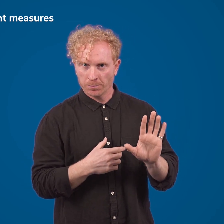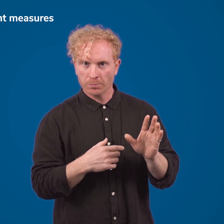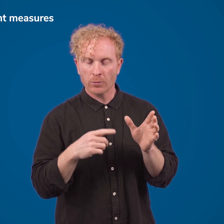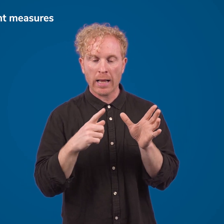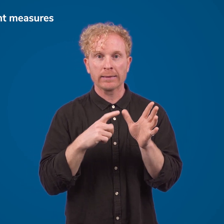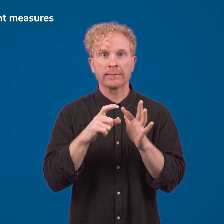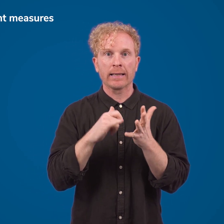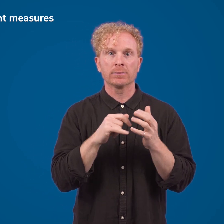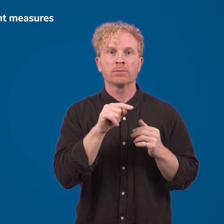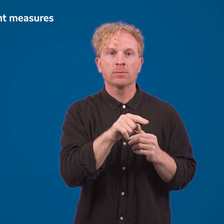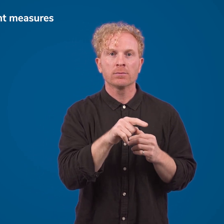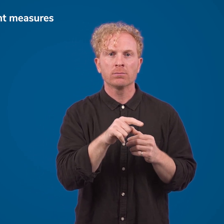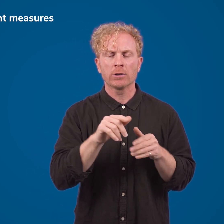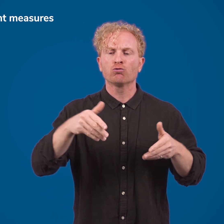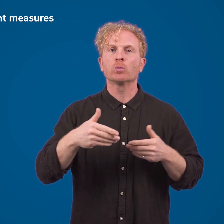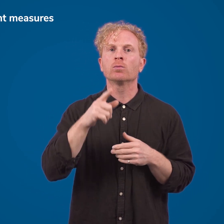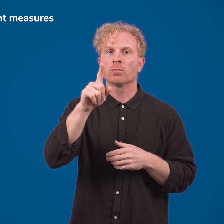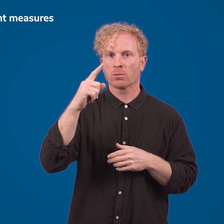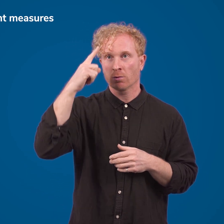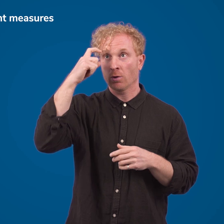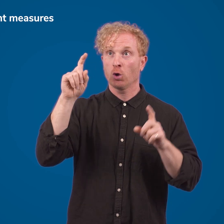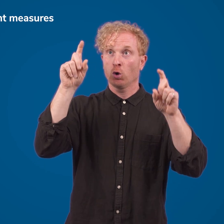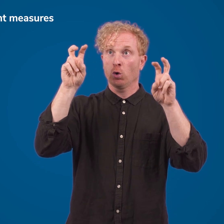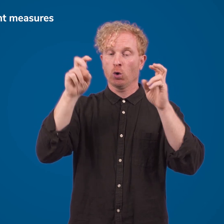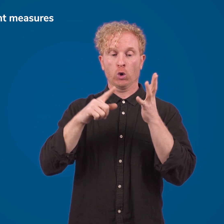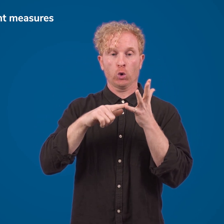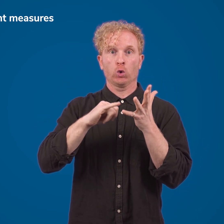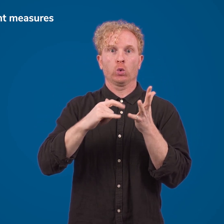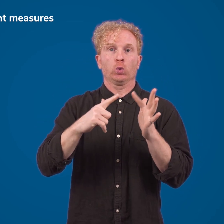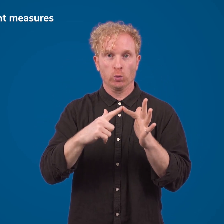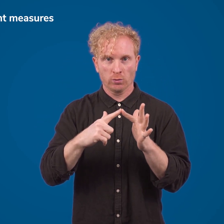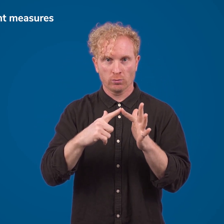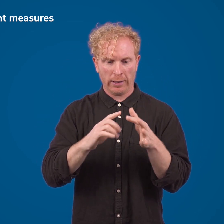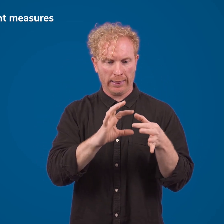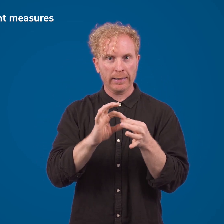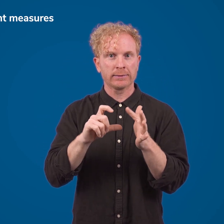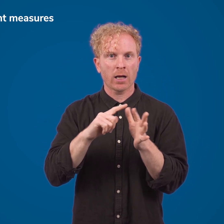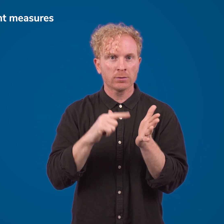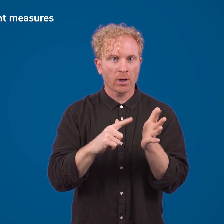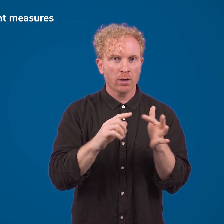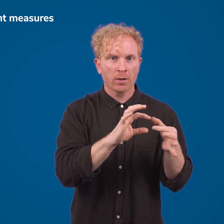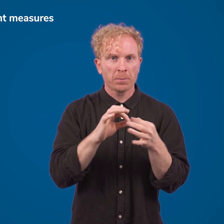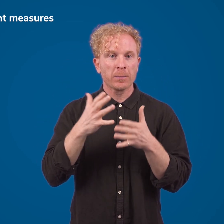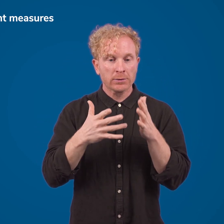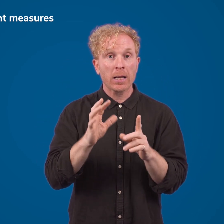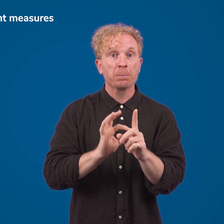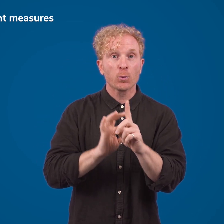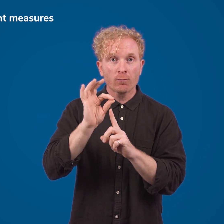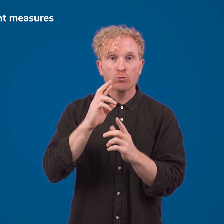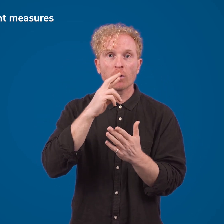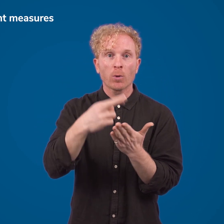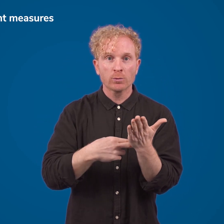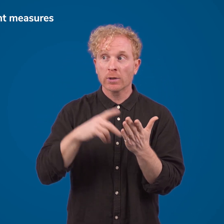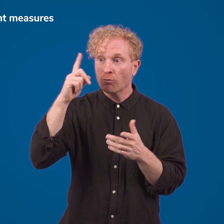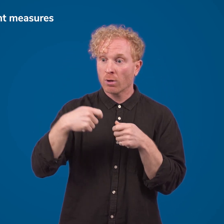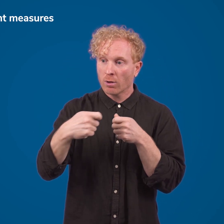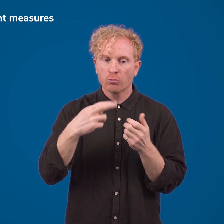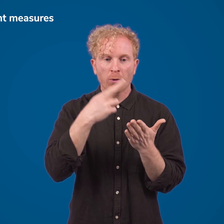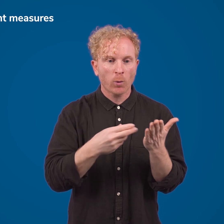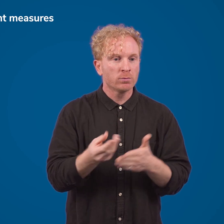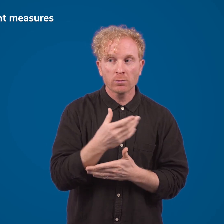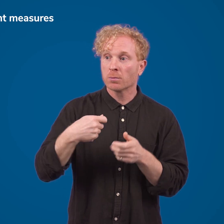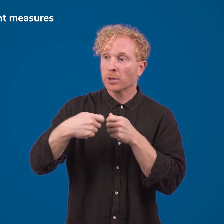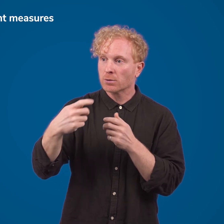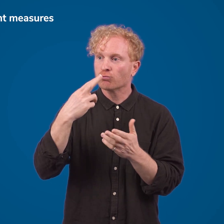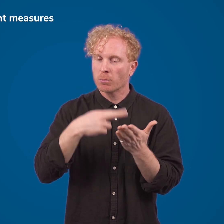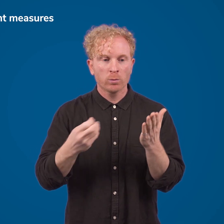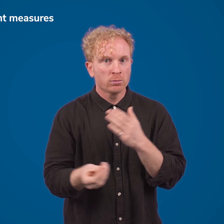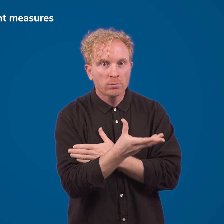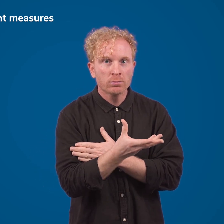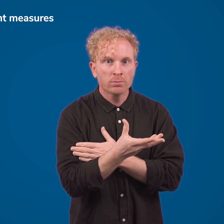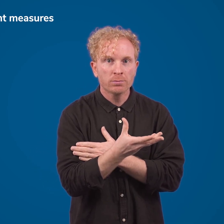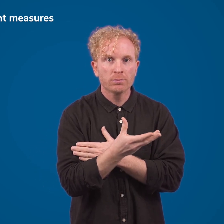ADS is introducing the use of linked data to improve reporting on current measures.